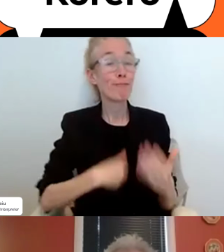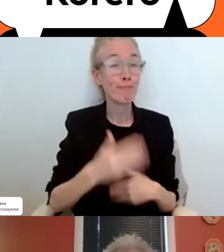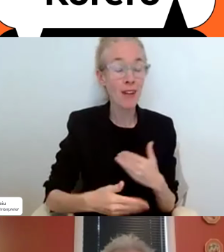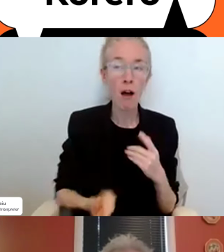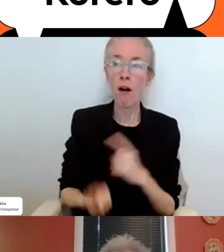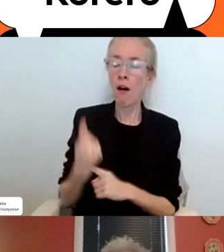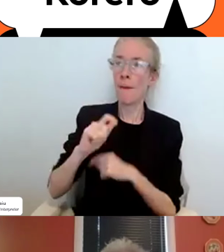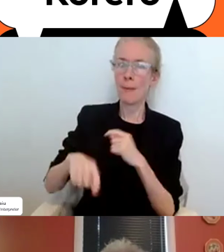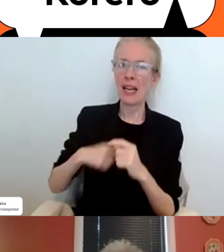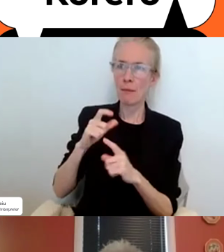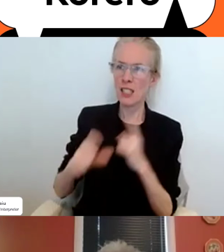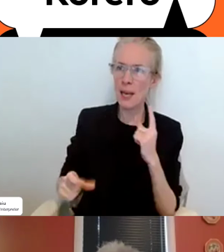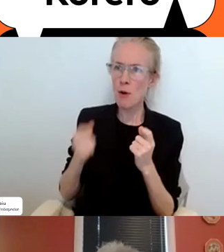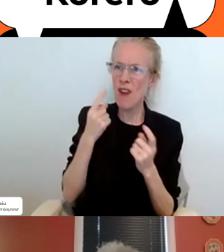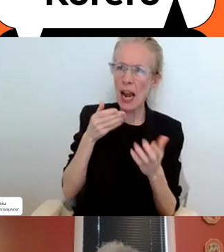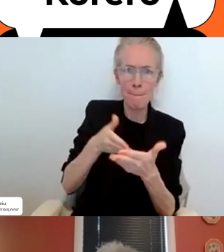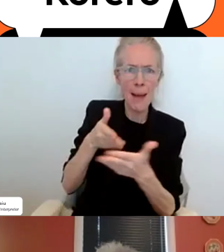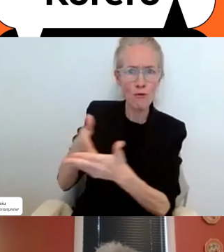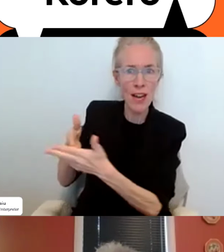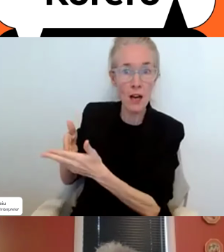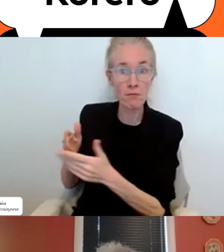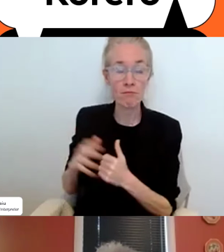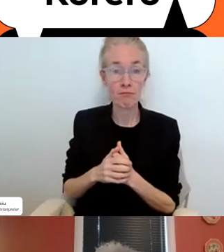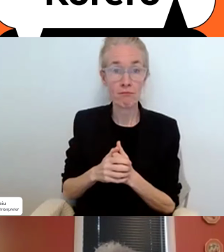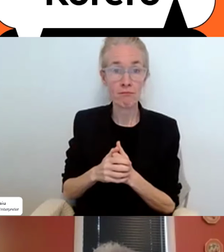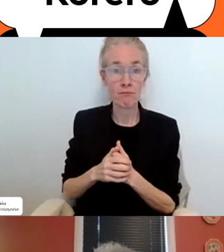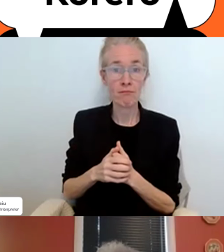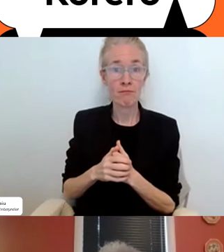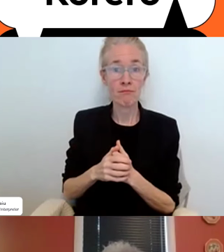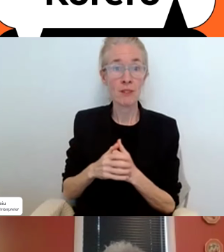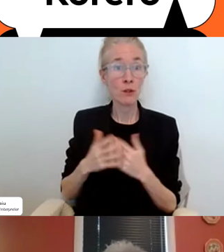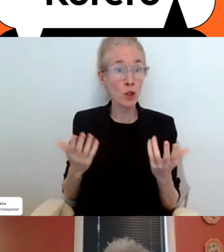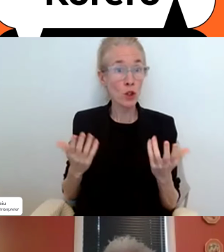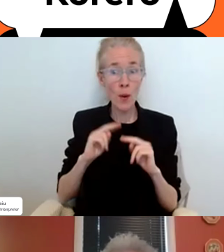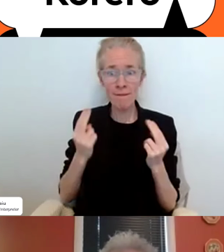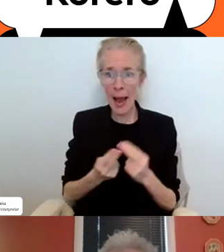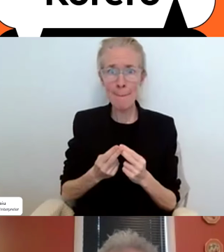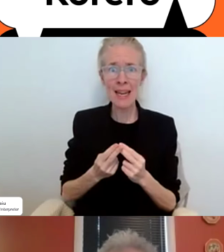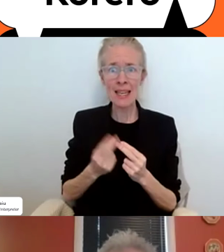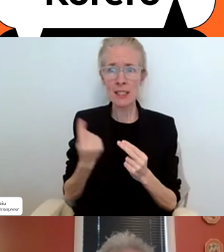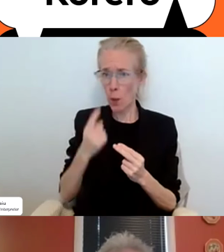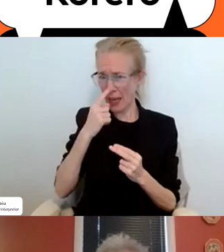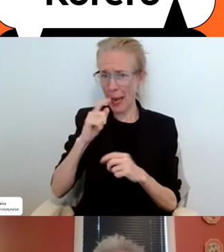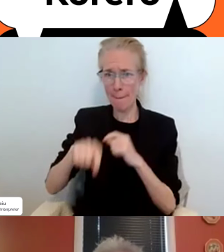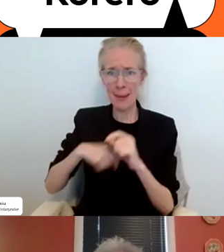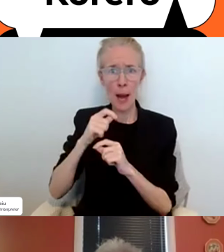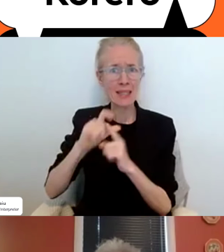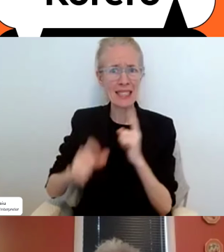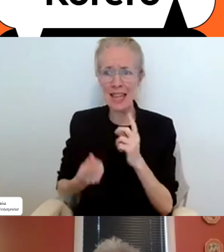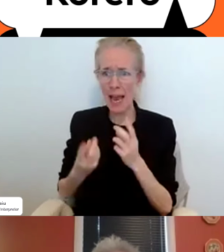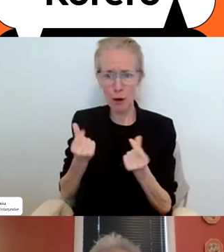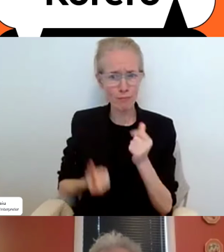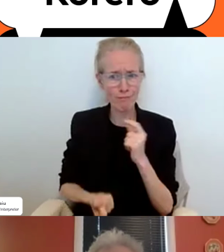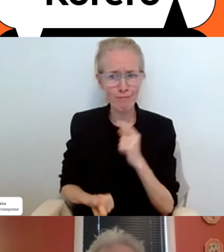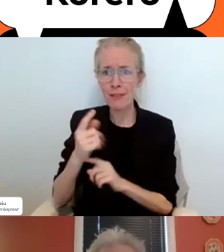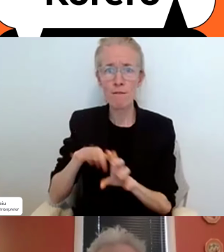have a child, it can be born with a disability, or there's sicknesses that sneak up on people and get them, and, you know, like I've